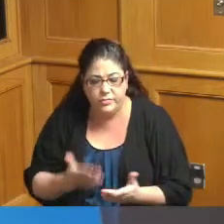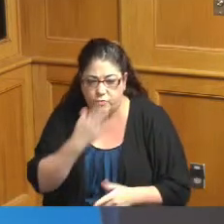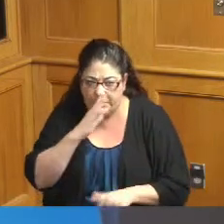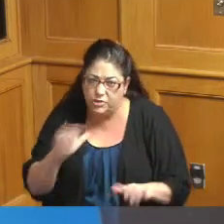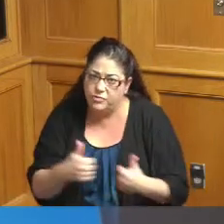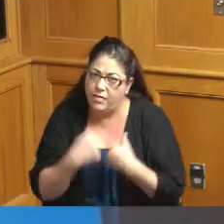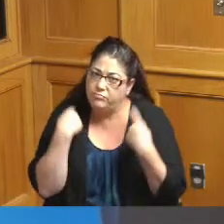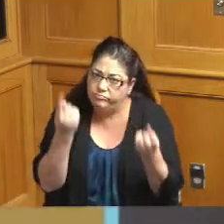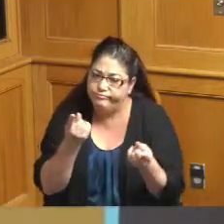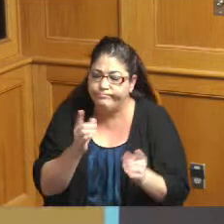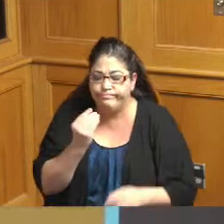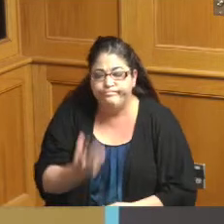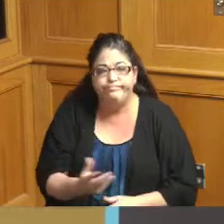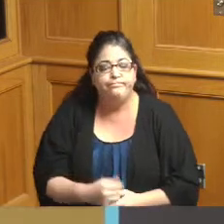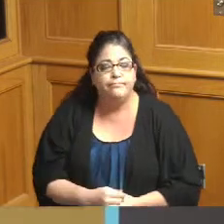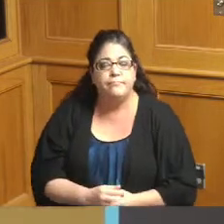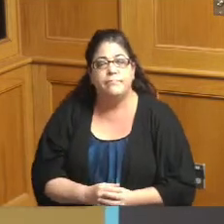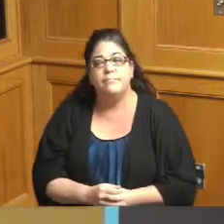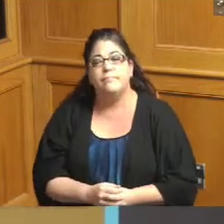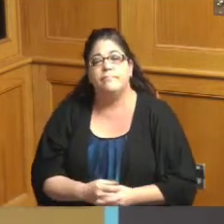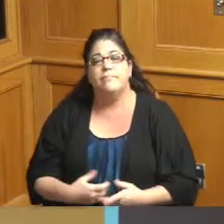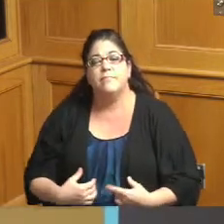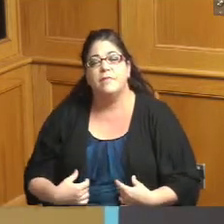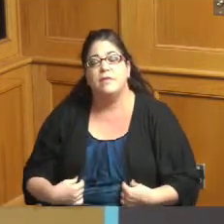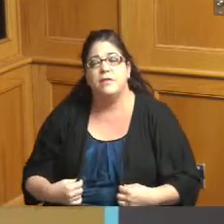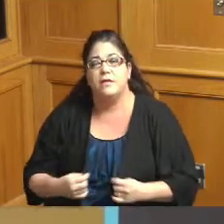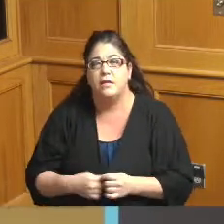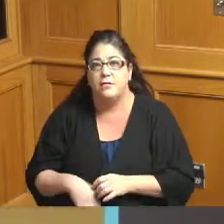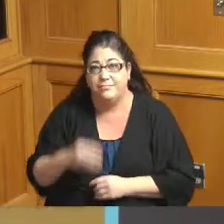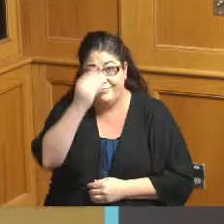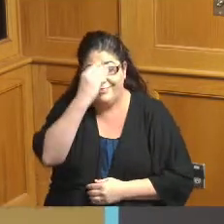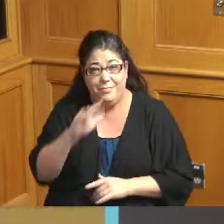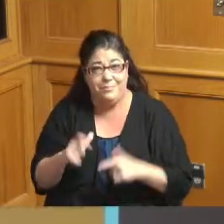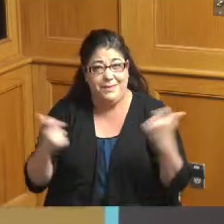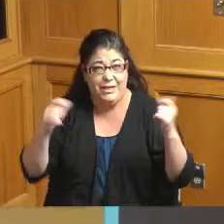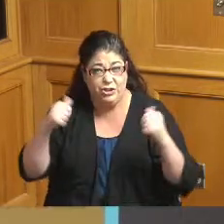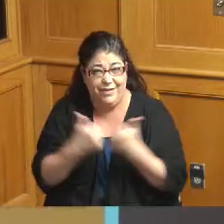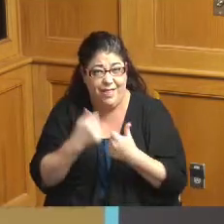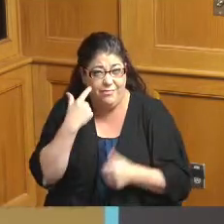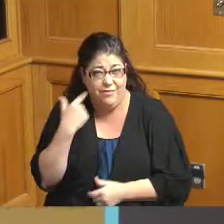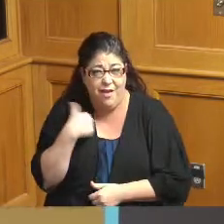I want to hop right in one of the biggest challenges for us in the last couple years has